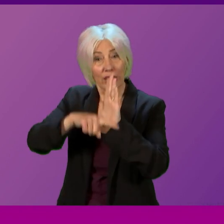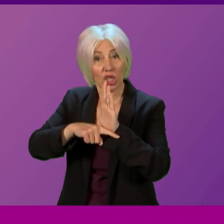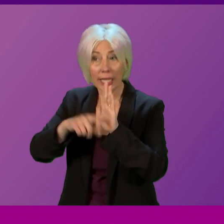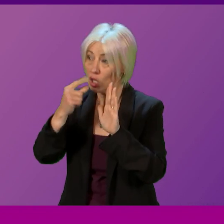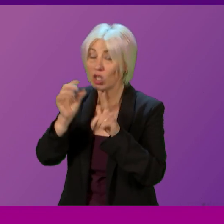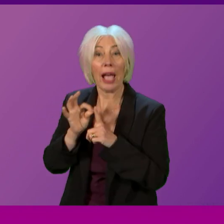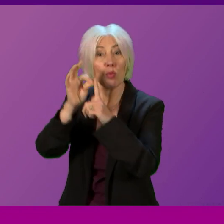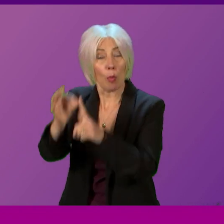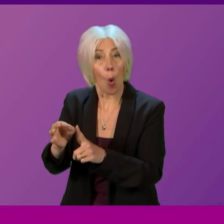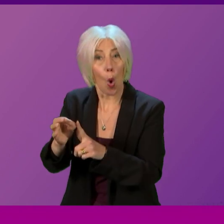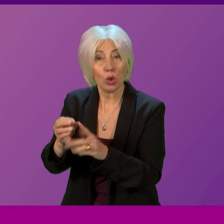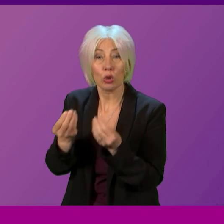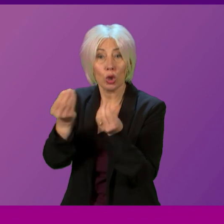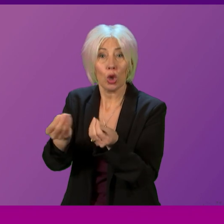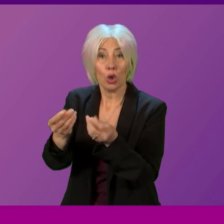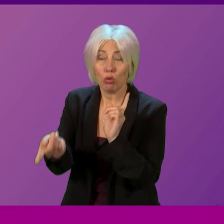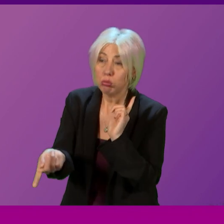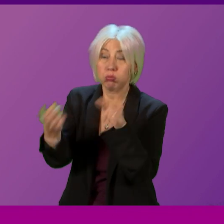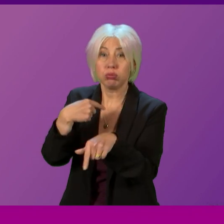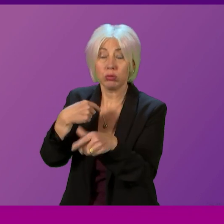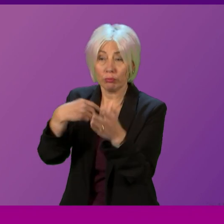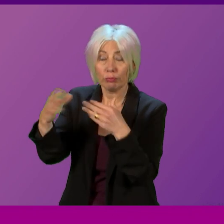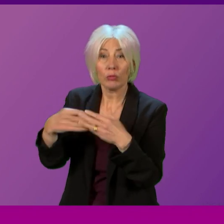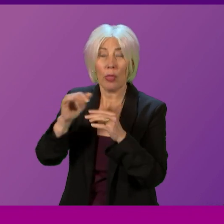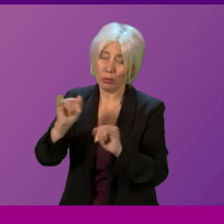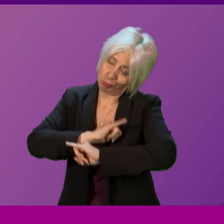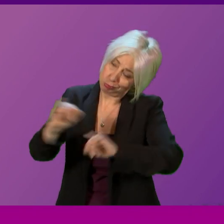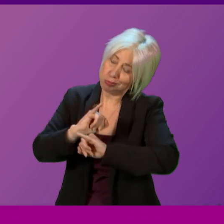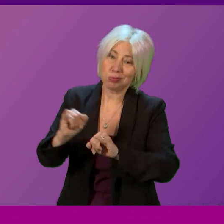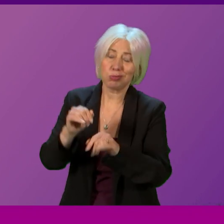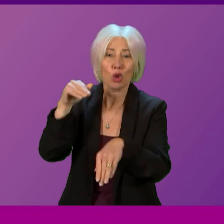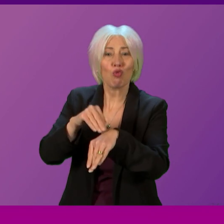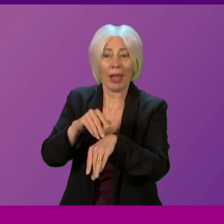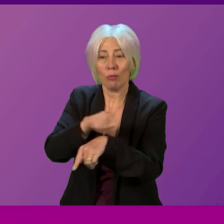to introduce to address those horrific crimes against women?